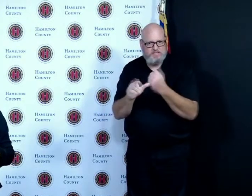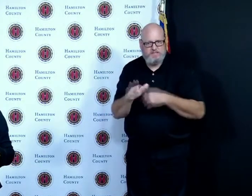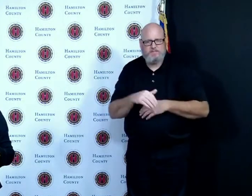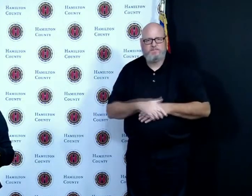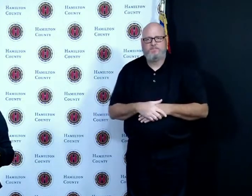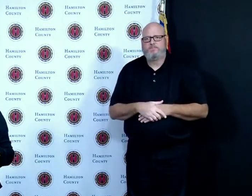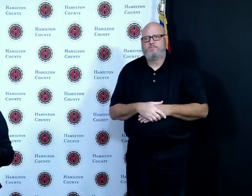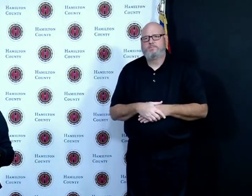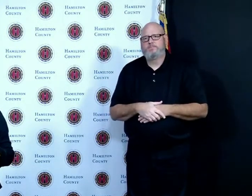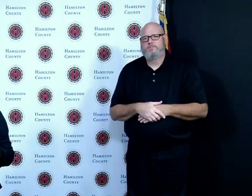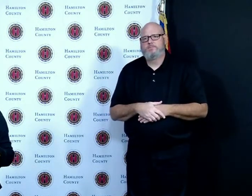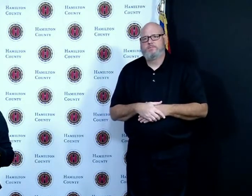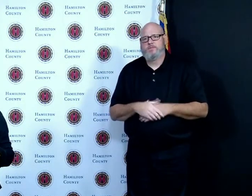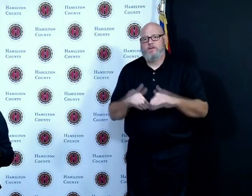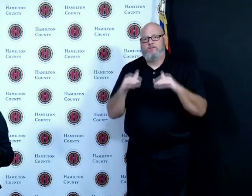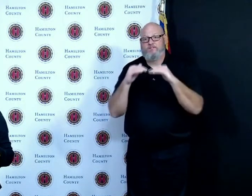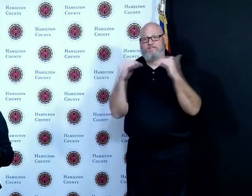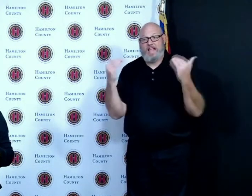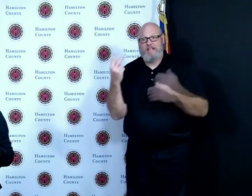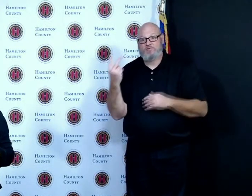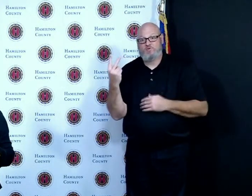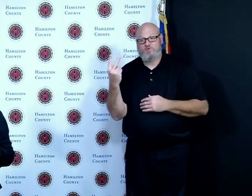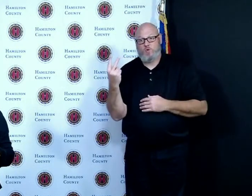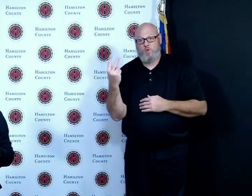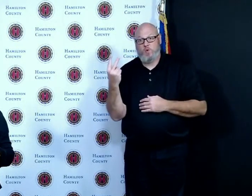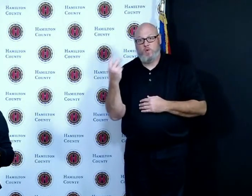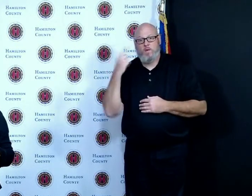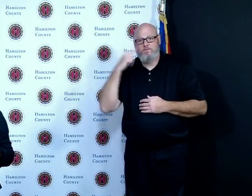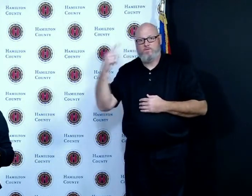heard me say that we have about 50 partners in Hamilton County that are currently providing